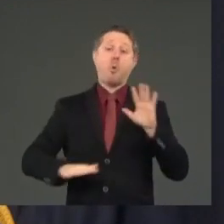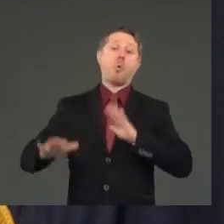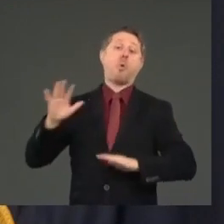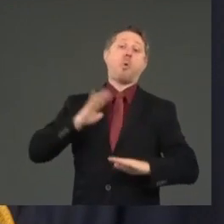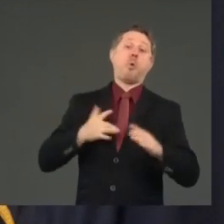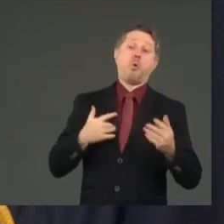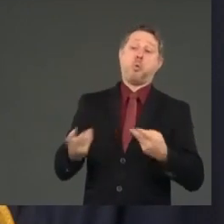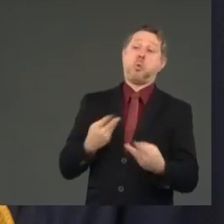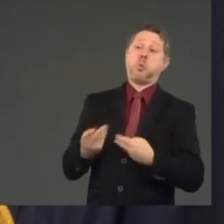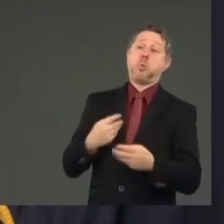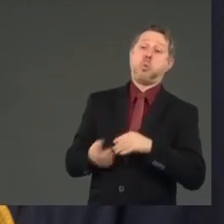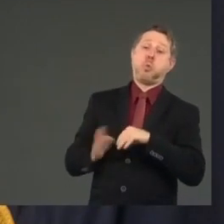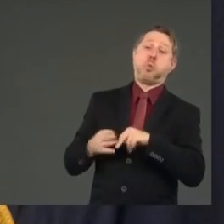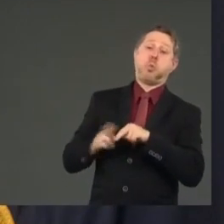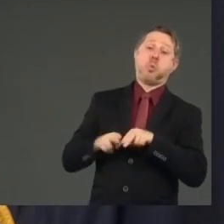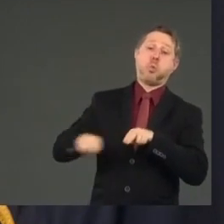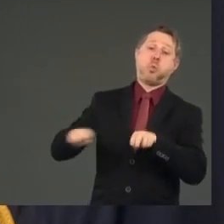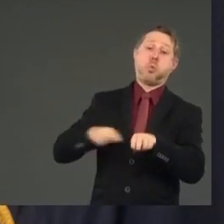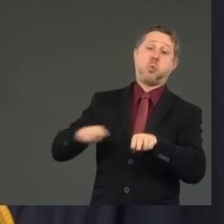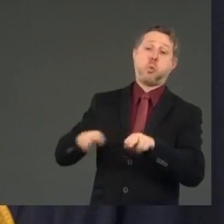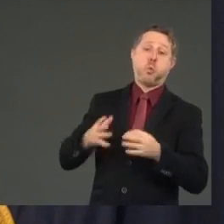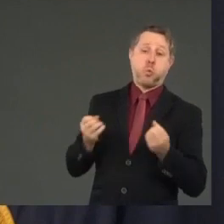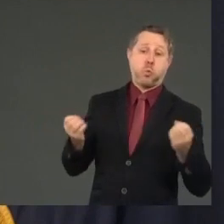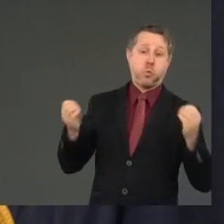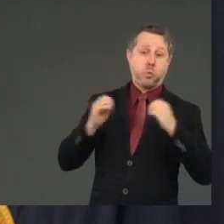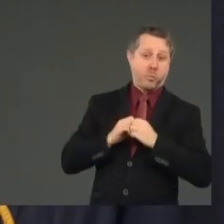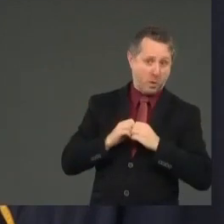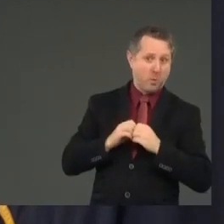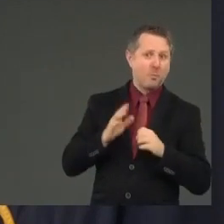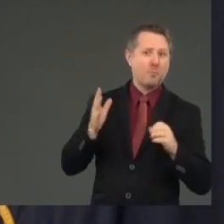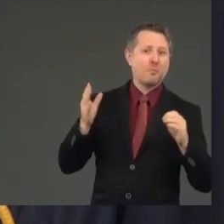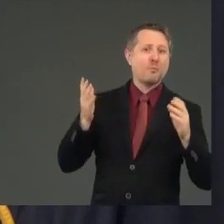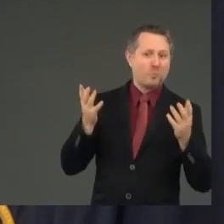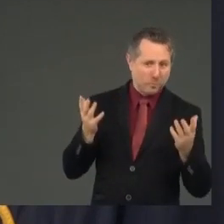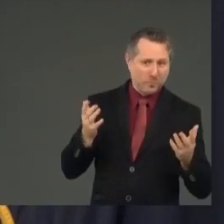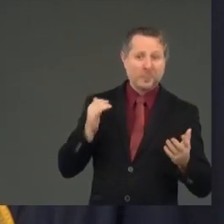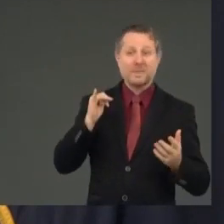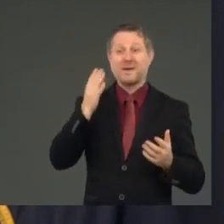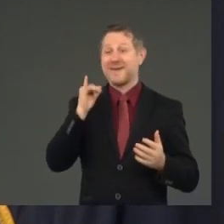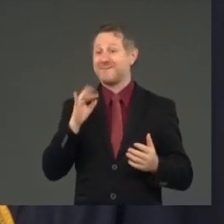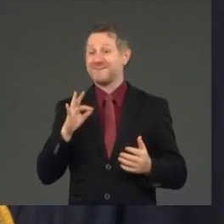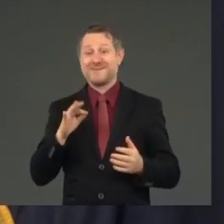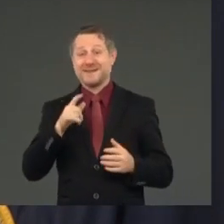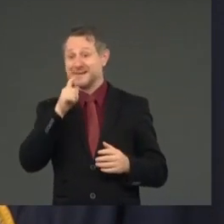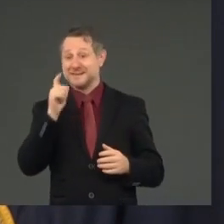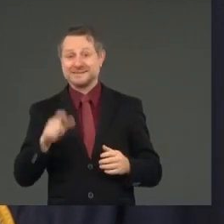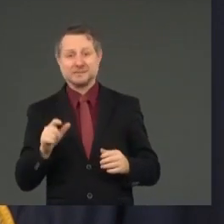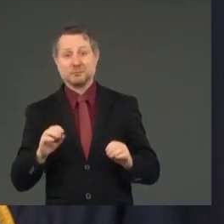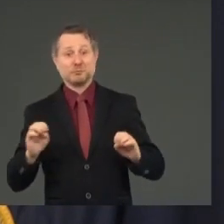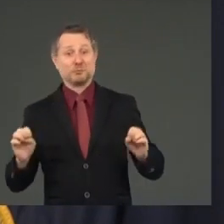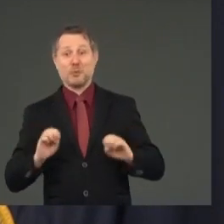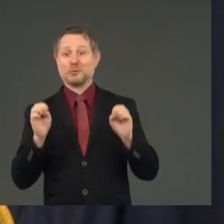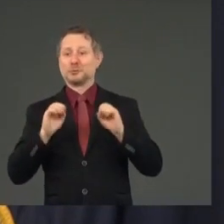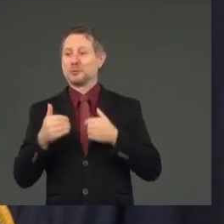BECAUSE AT THAT TIME THE ISSUE WAS HOSPITAL CAPACITY, RIGHT? REMEMBER HOSPITAL CAPACITY? AND WE WERE DRAMATICALLY